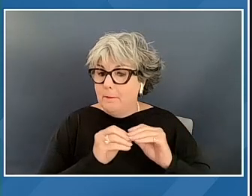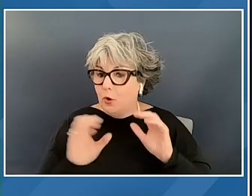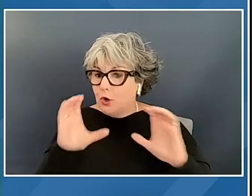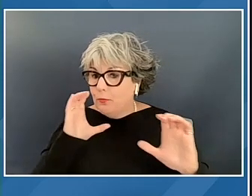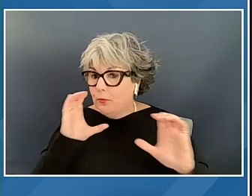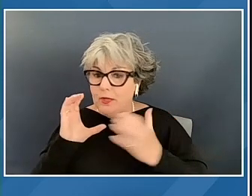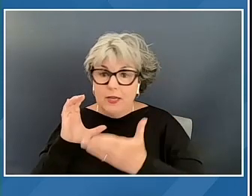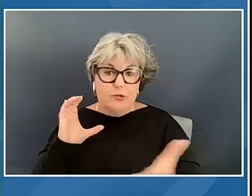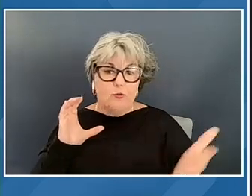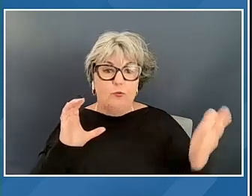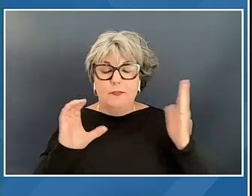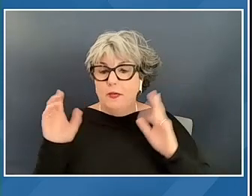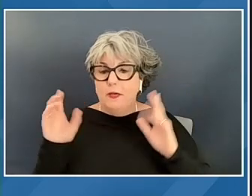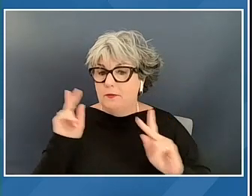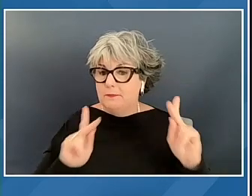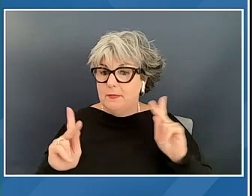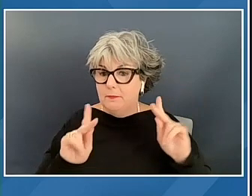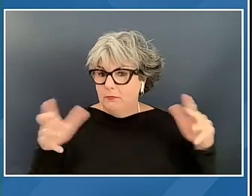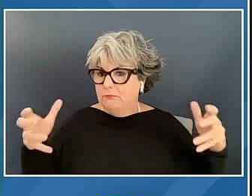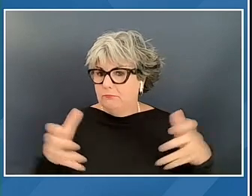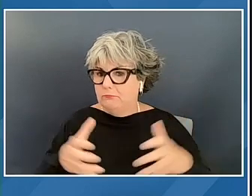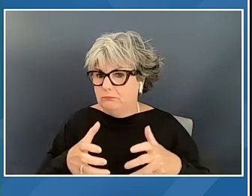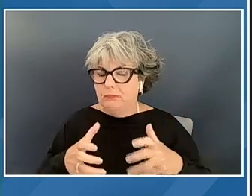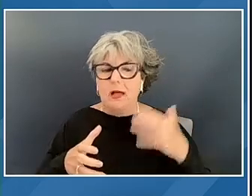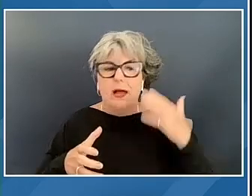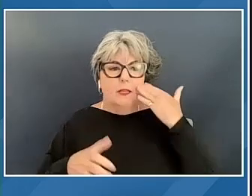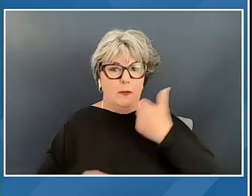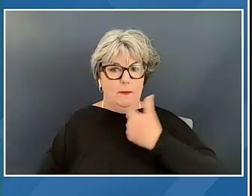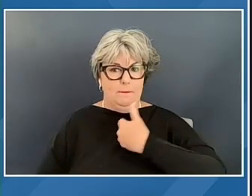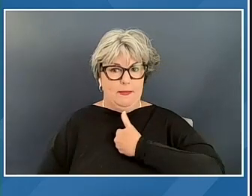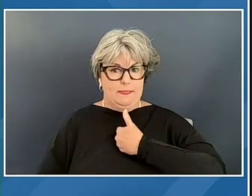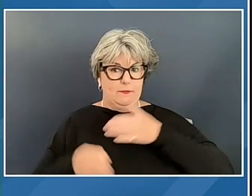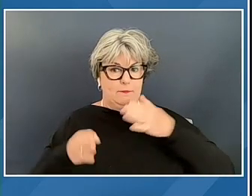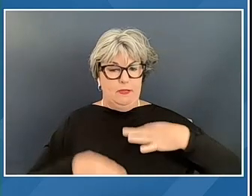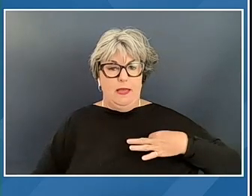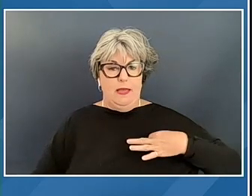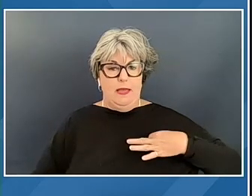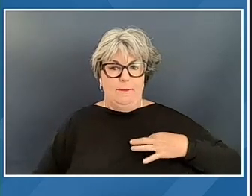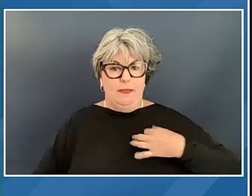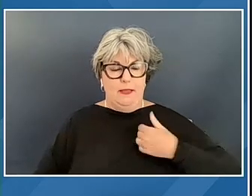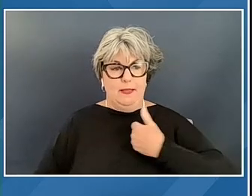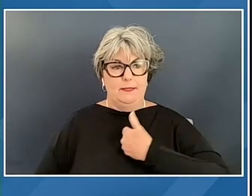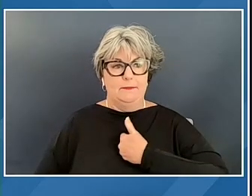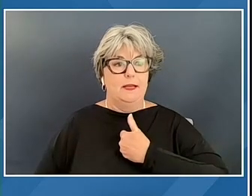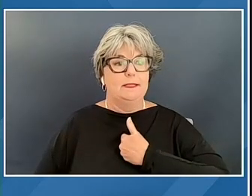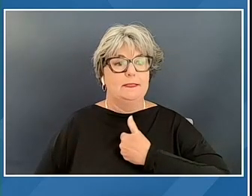that population, with that group. I know myself as somebody who applied after the Supreme Court didn't really